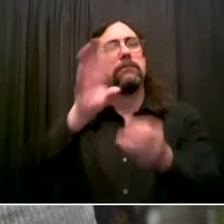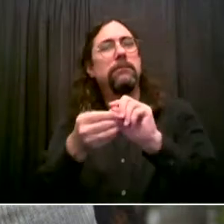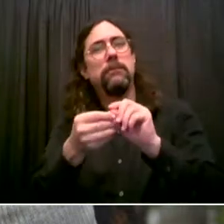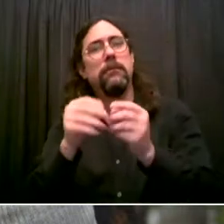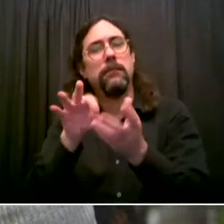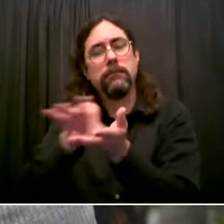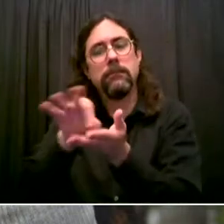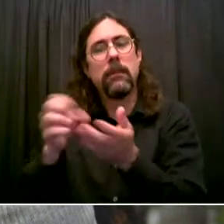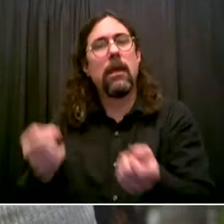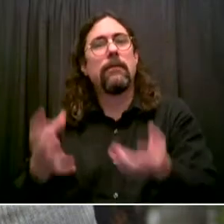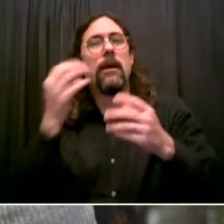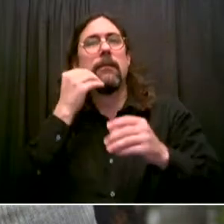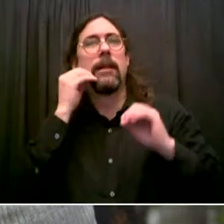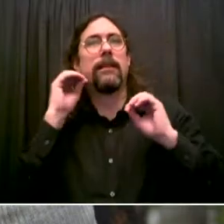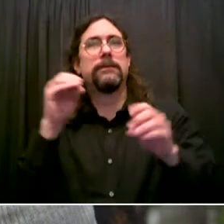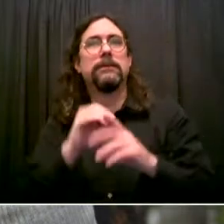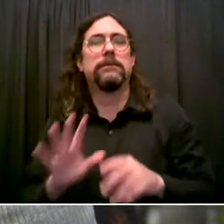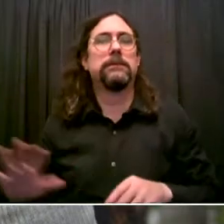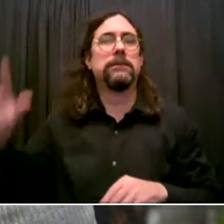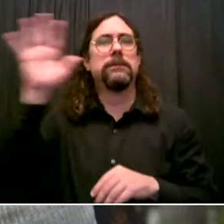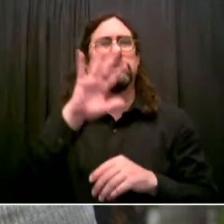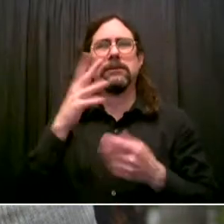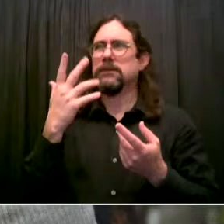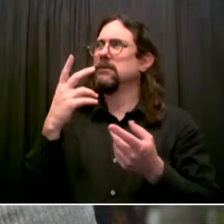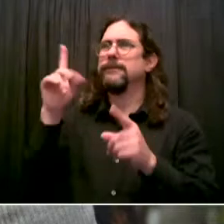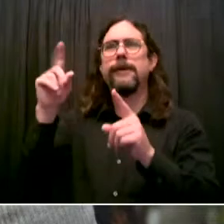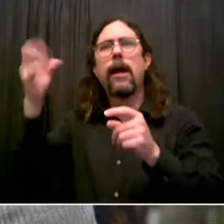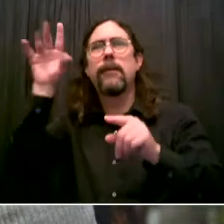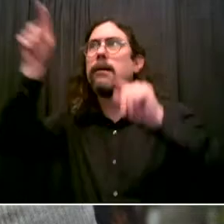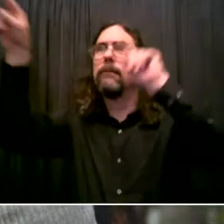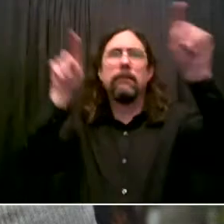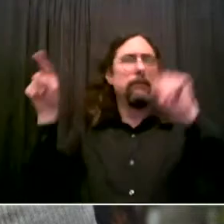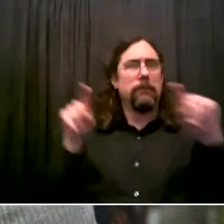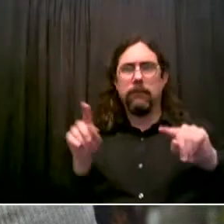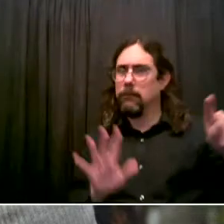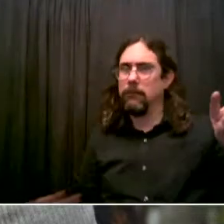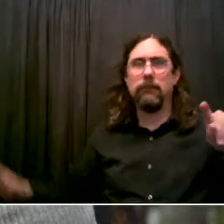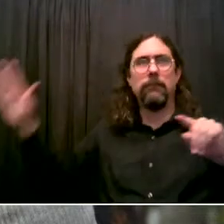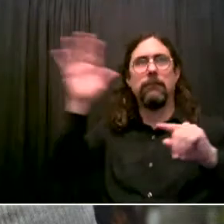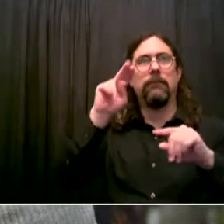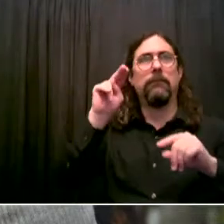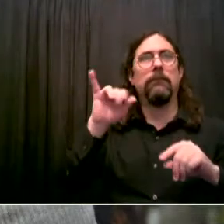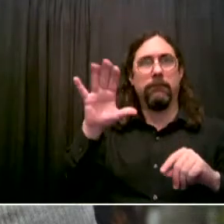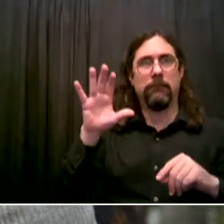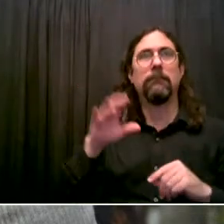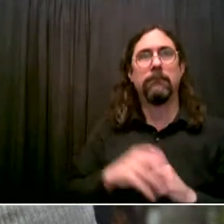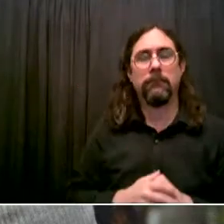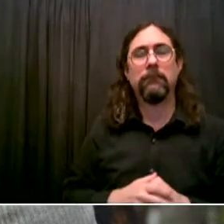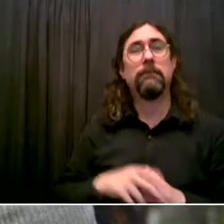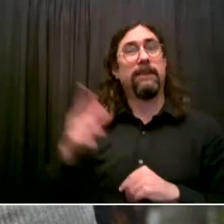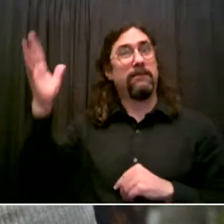COUNT. IT IS DONE EVERY WINTER. IT IS THE ONE MEASURE THAT WE HAVE